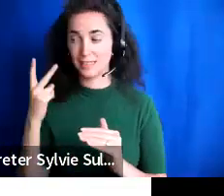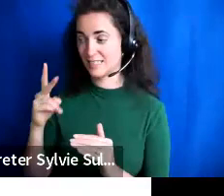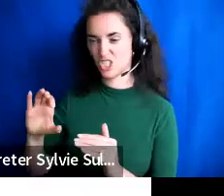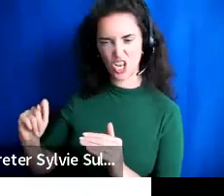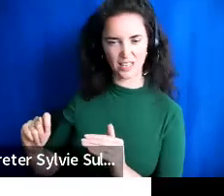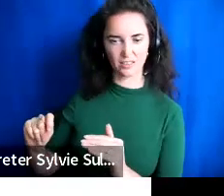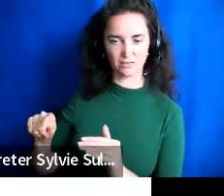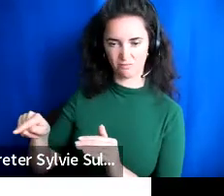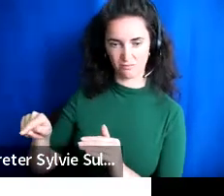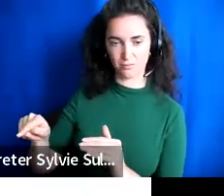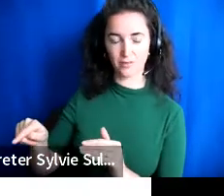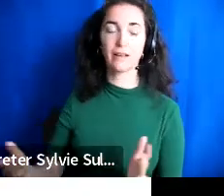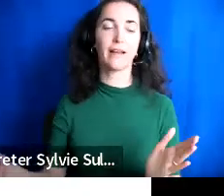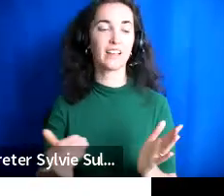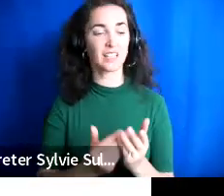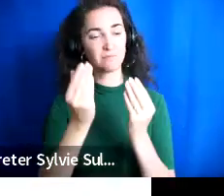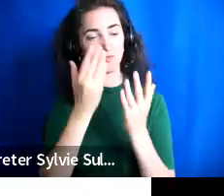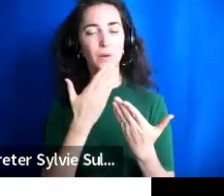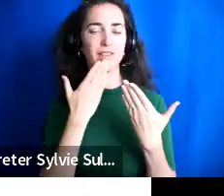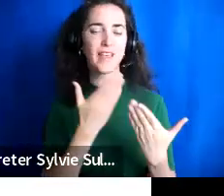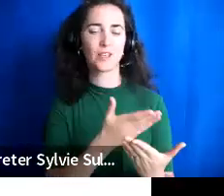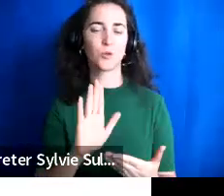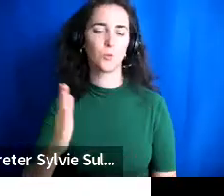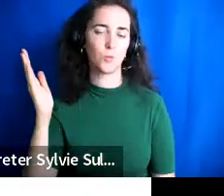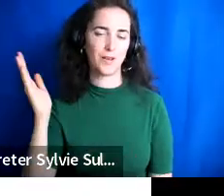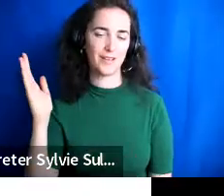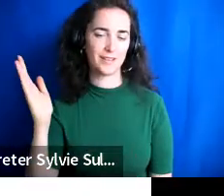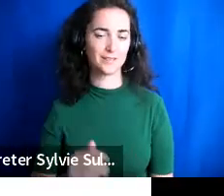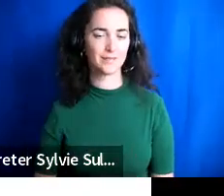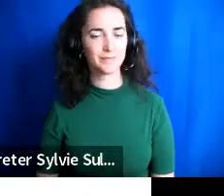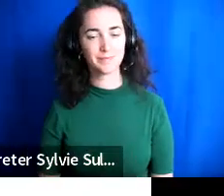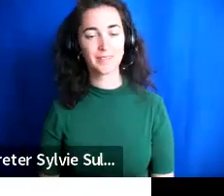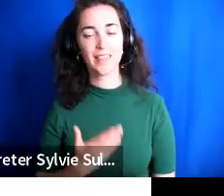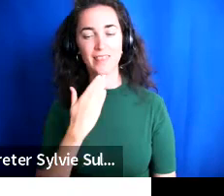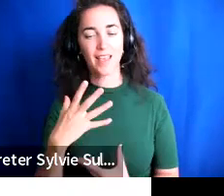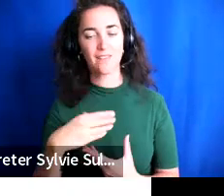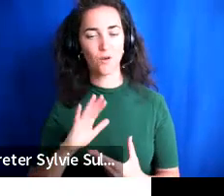And again, we thank you for this presentation, and participating in our conference.